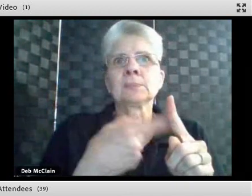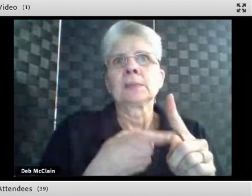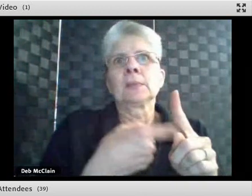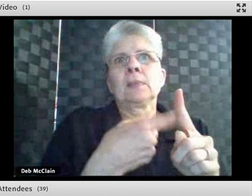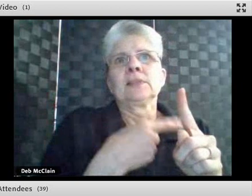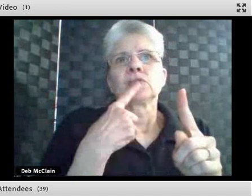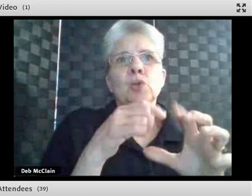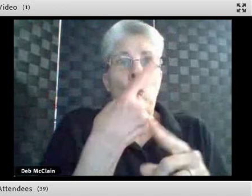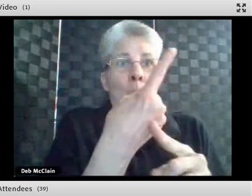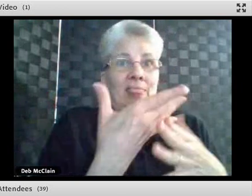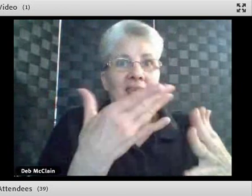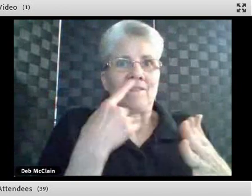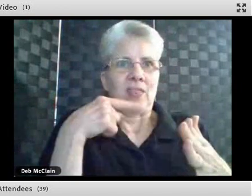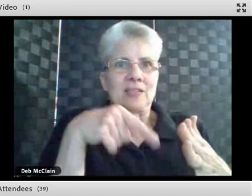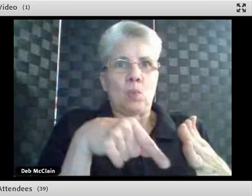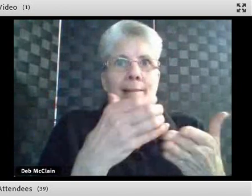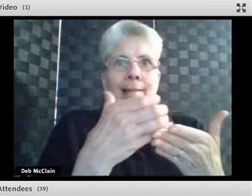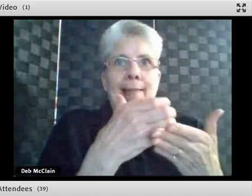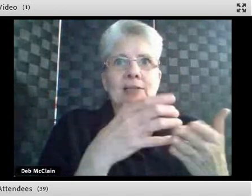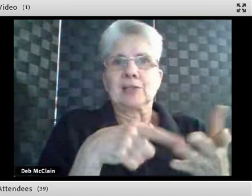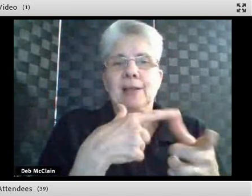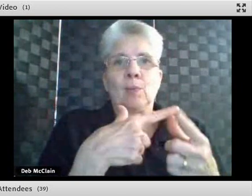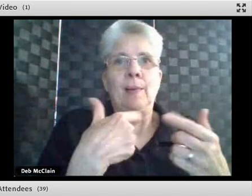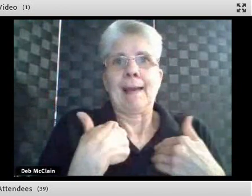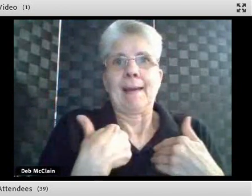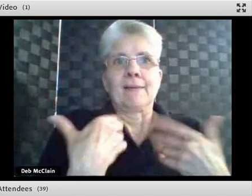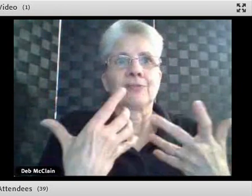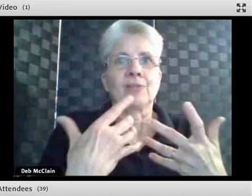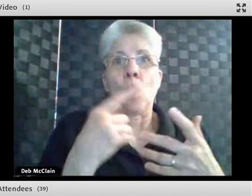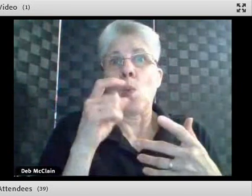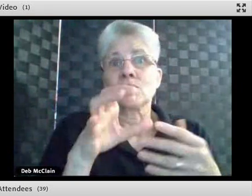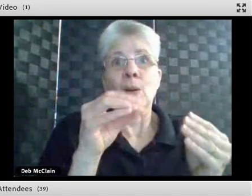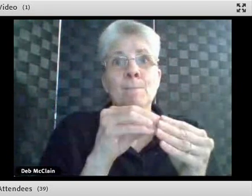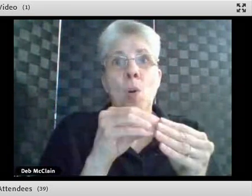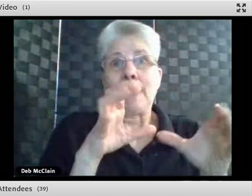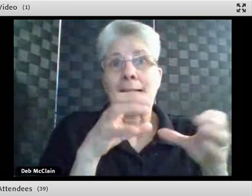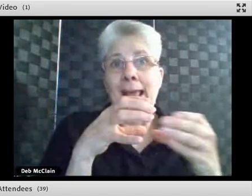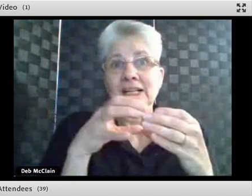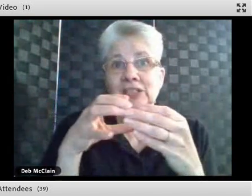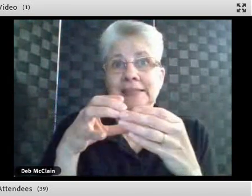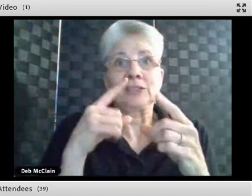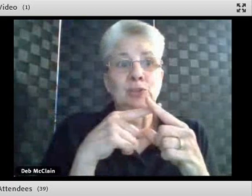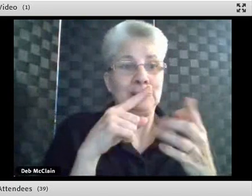to do this one thing for this one collection, and we have 100 more collections to go."